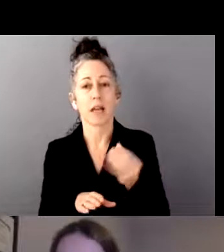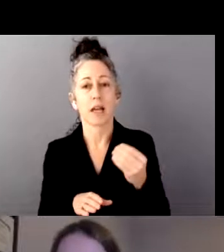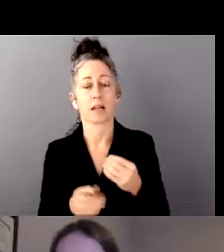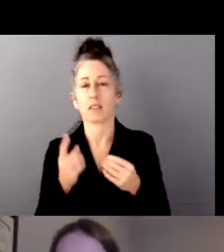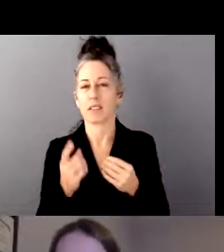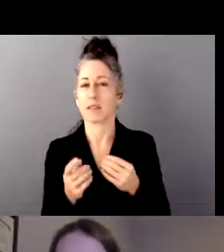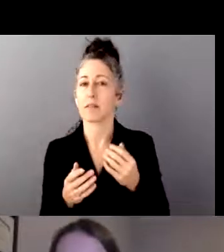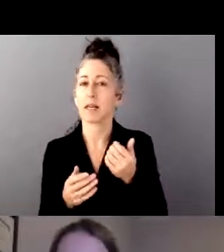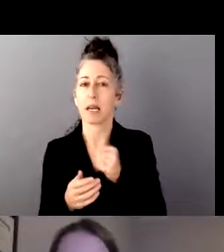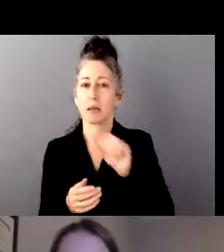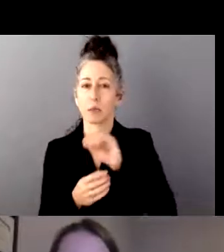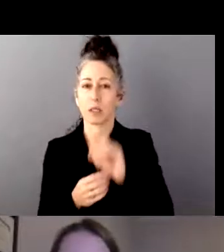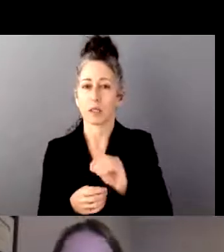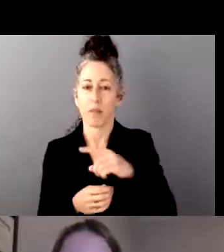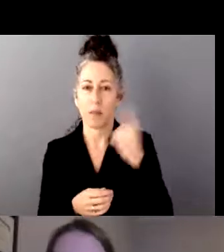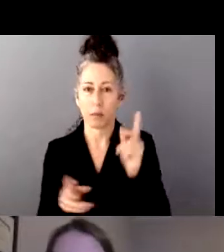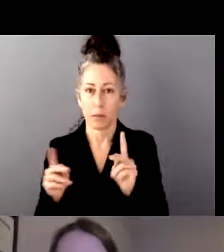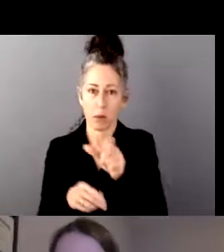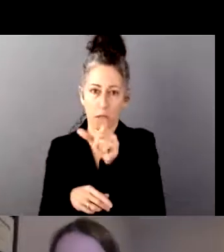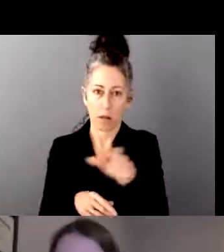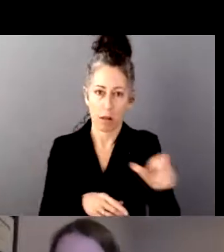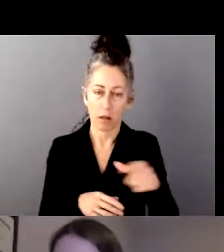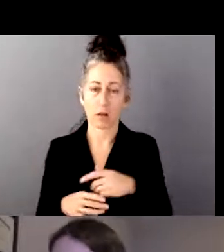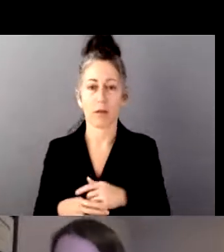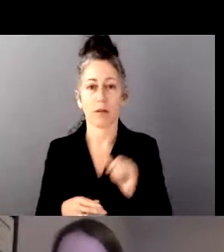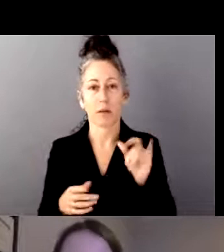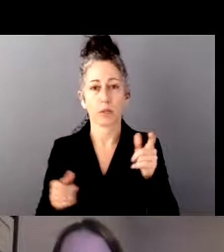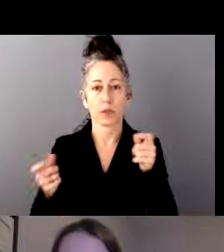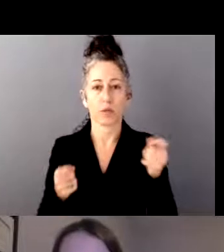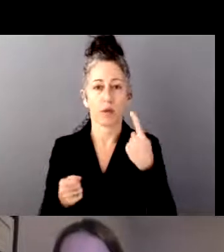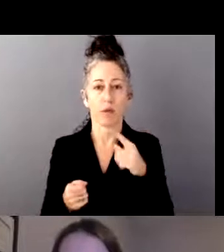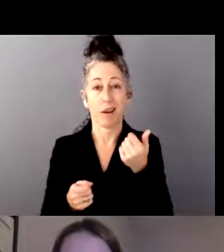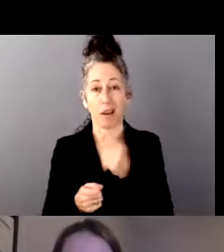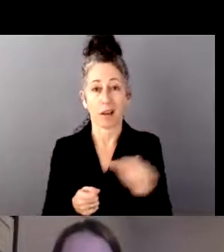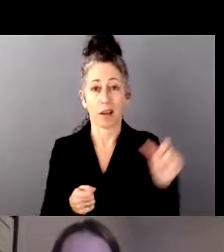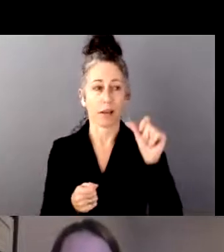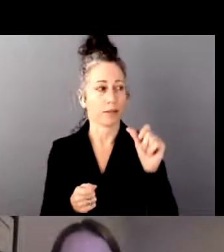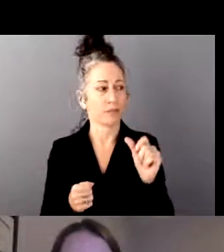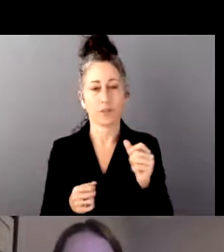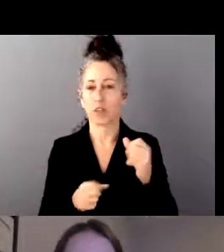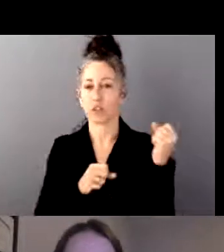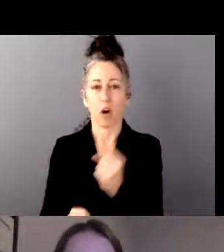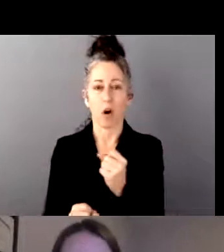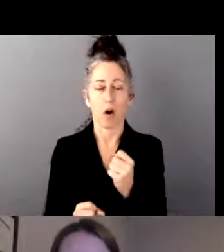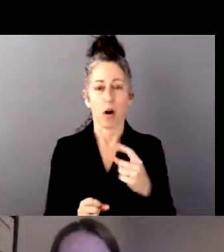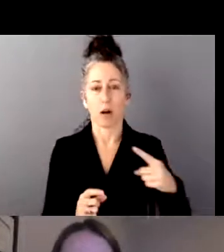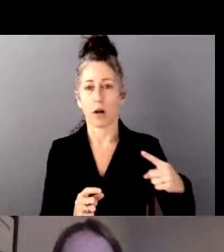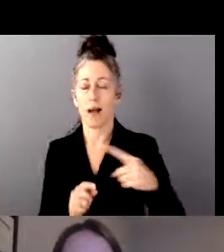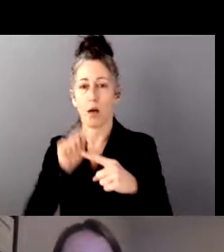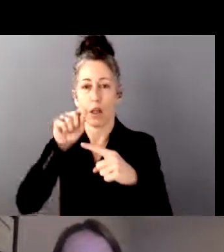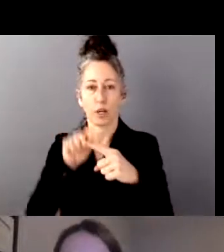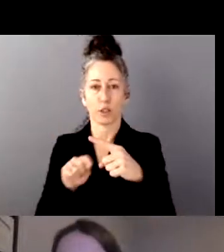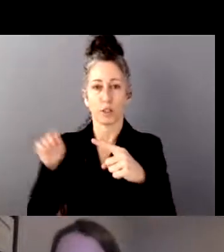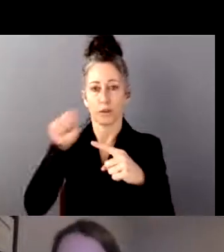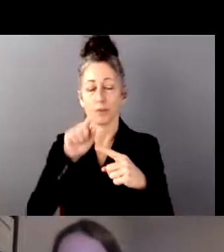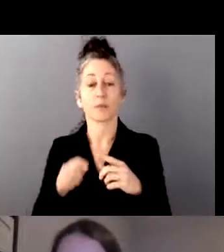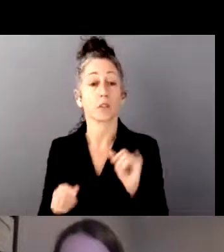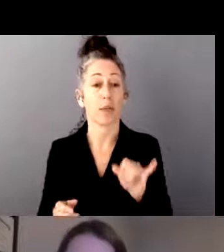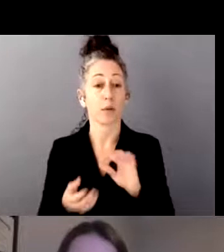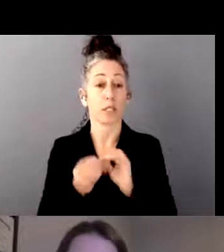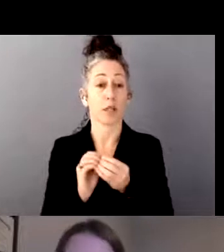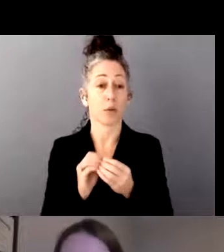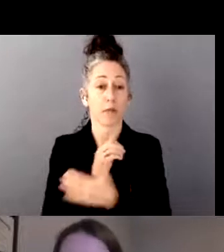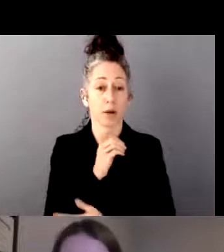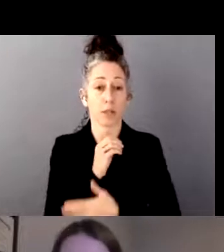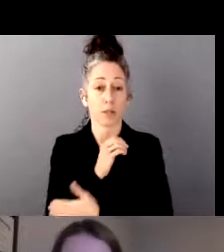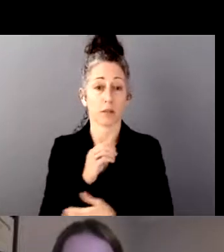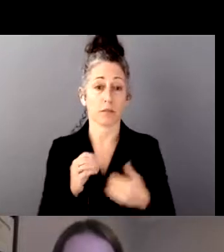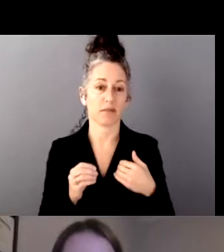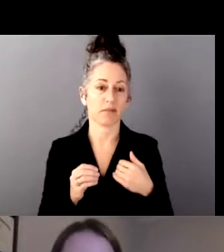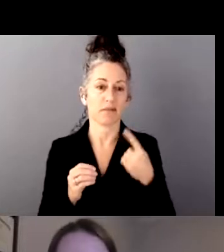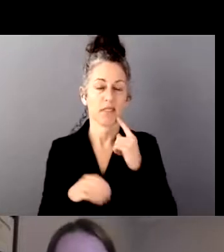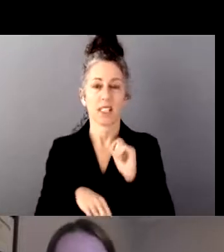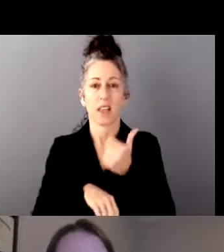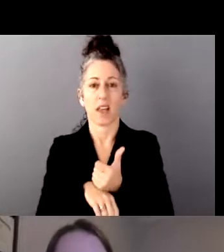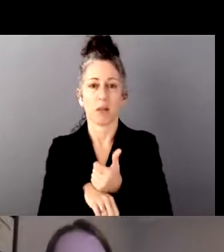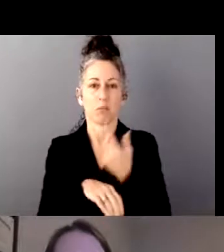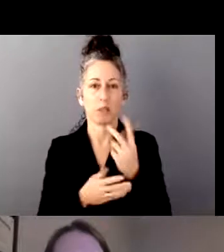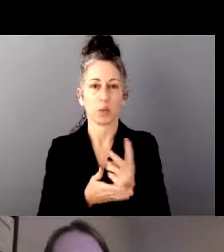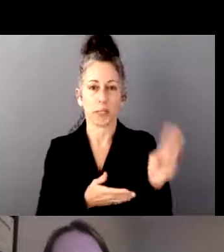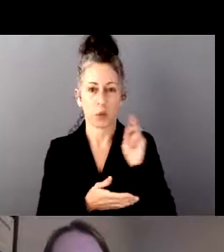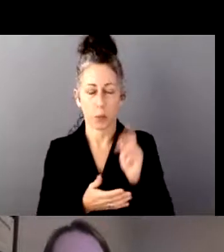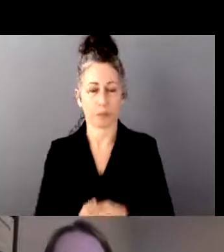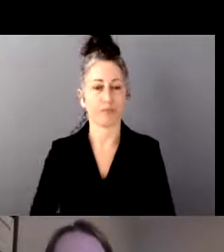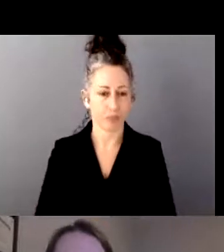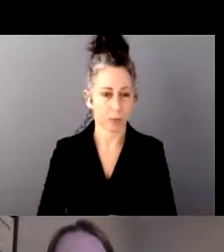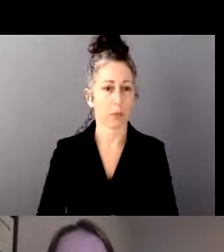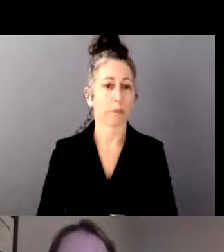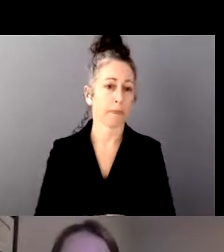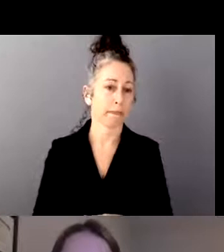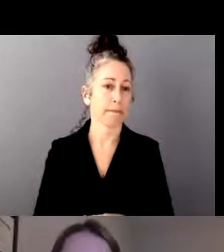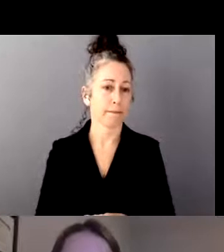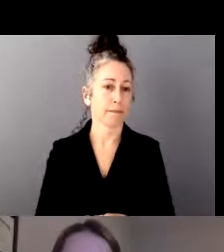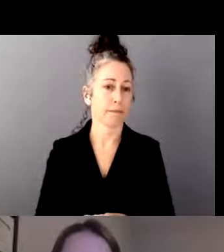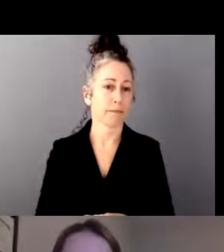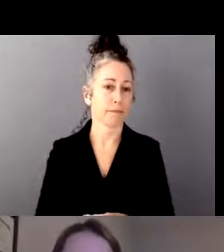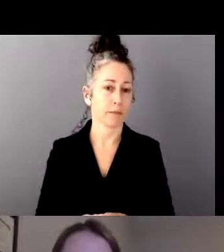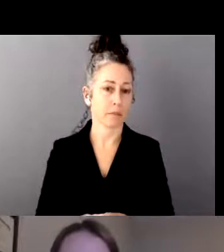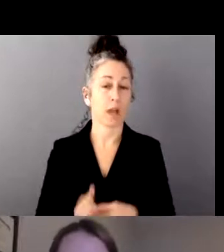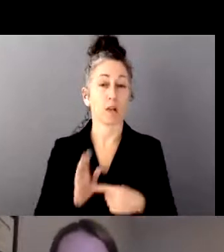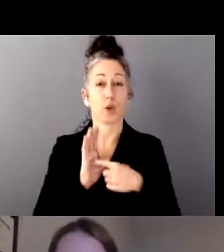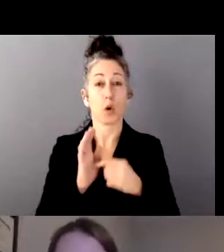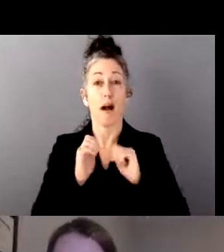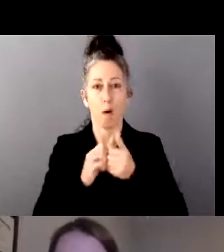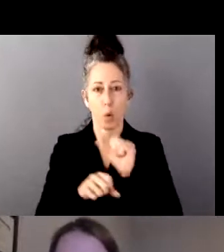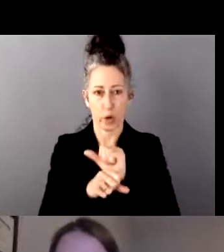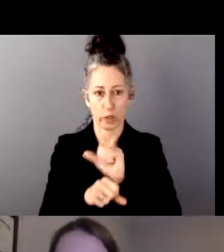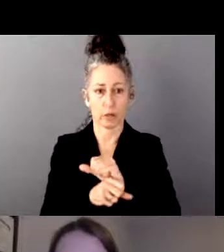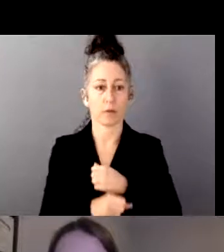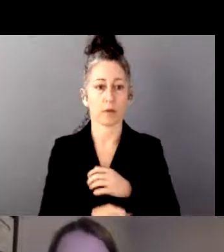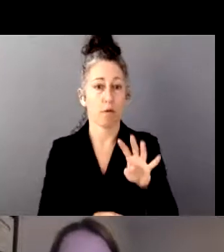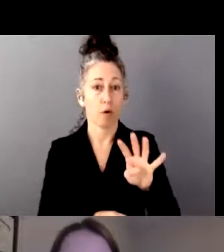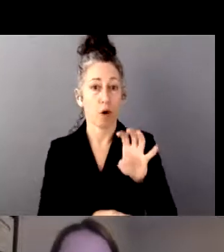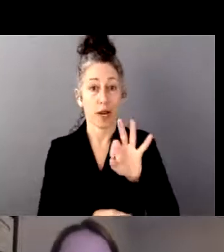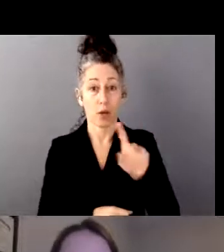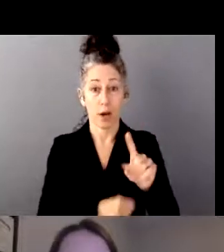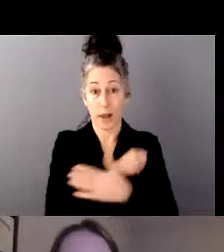And this is essentially to just help us control for any strong outliers that might mess up our model. This is the number of counties I had when I read my model about two weeks ago. So, first let me show you how my model actually performs. Again, I had 491 counties.